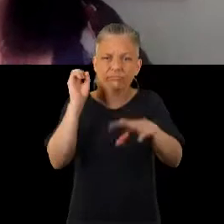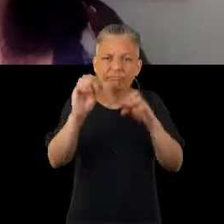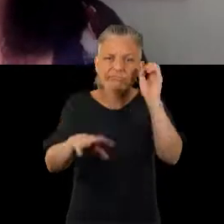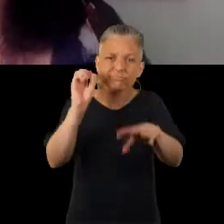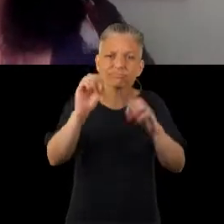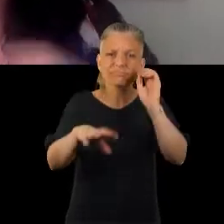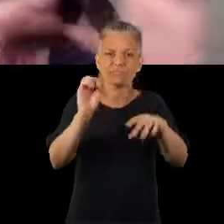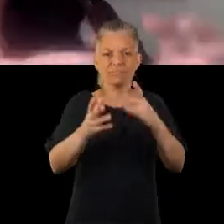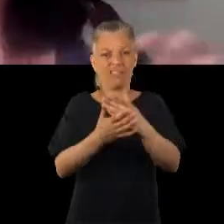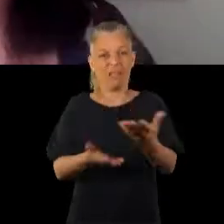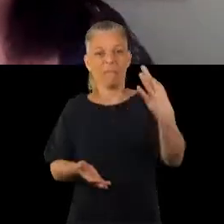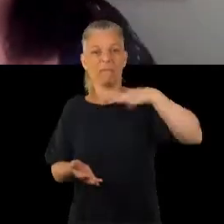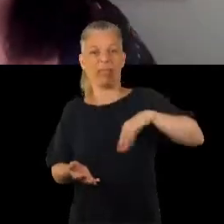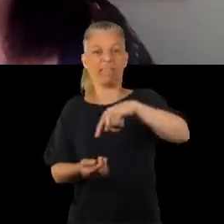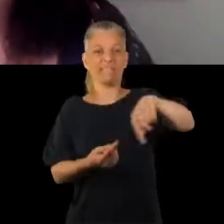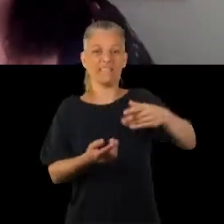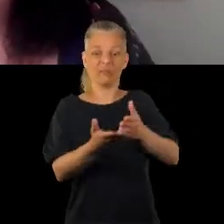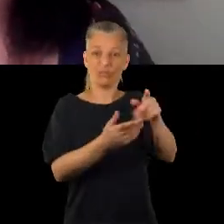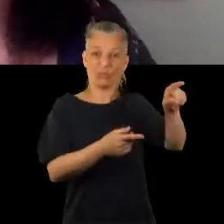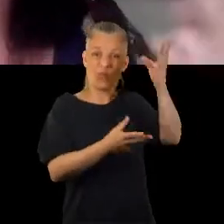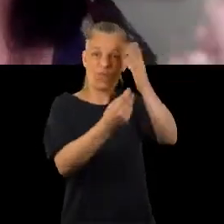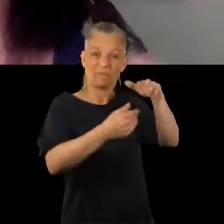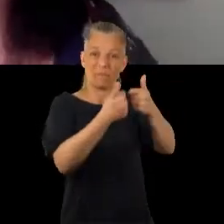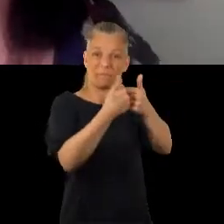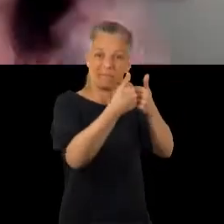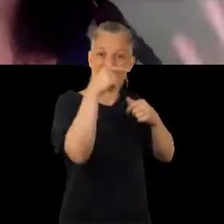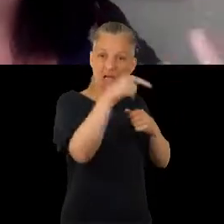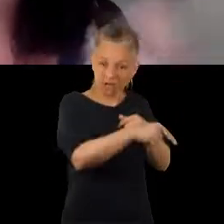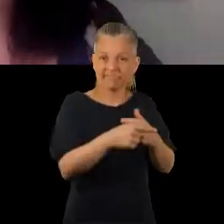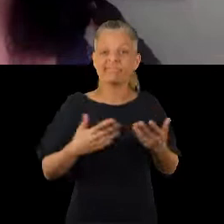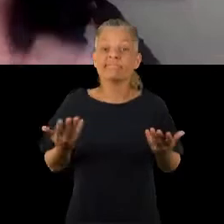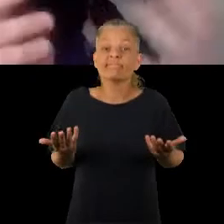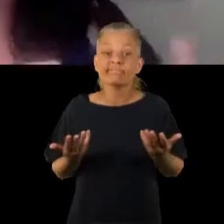all that? Why do the peers get to spend hours with patients or service users or whatever and